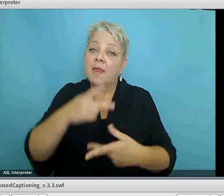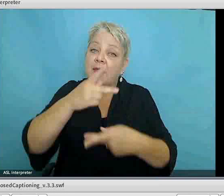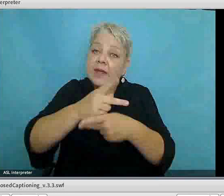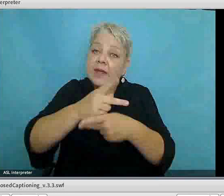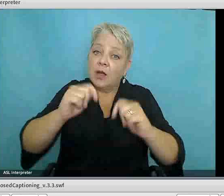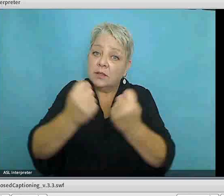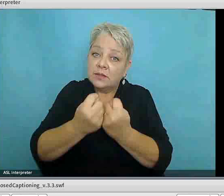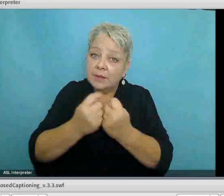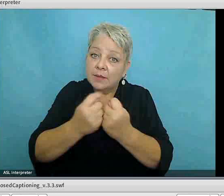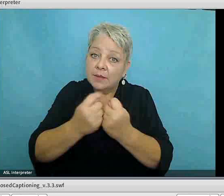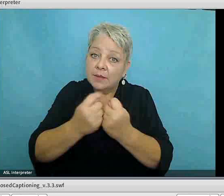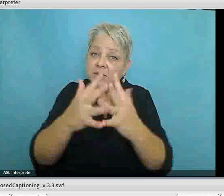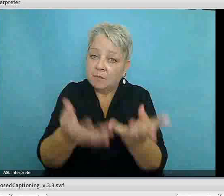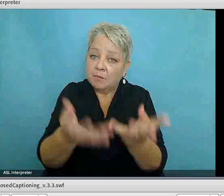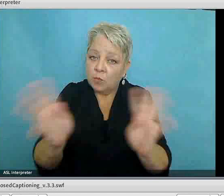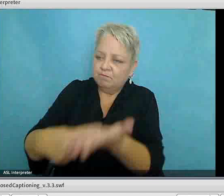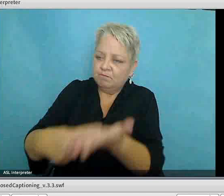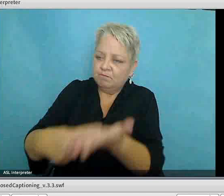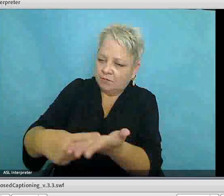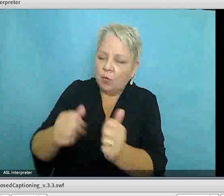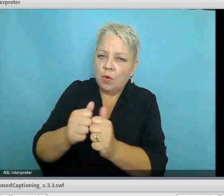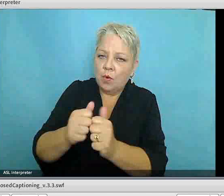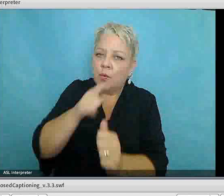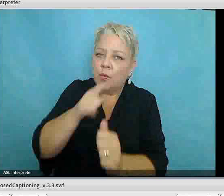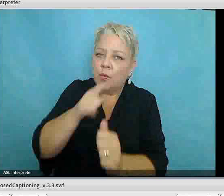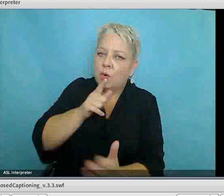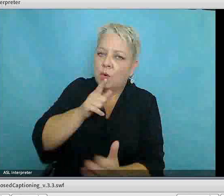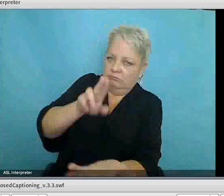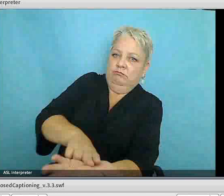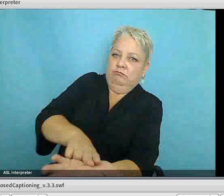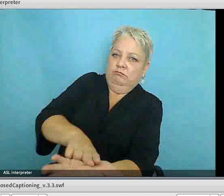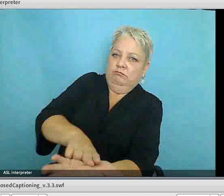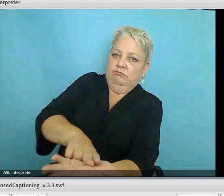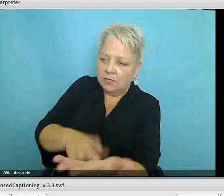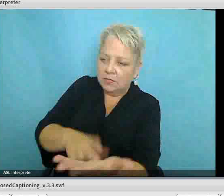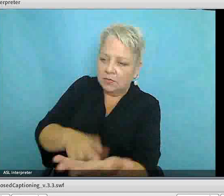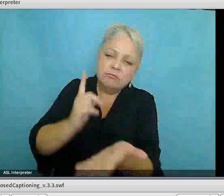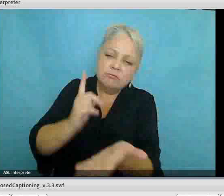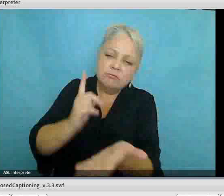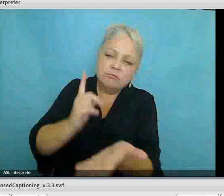for them and should be included in their Personal Care Plan.